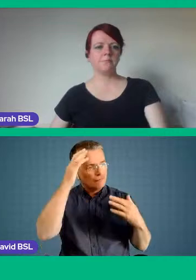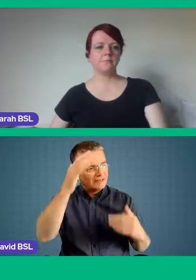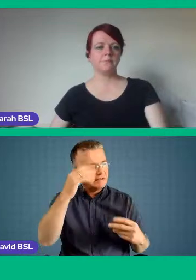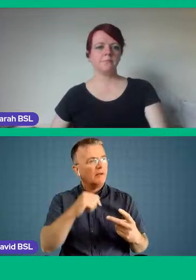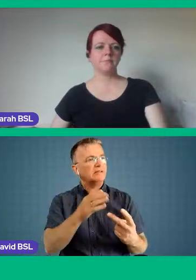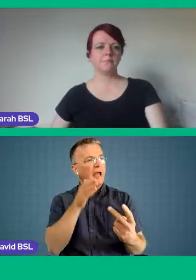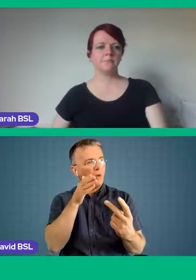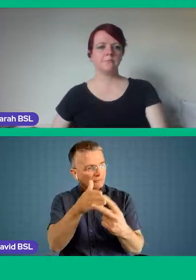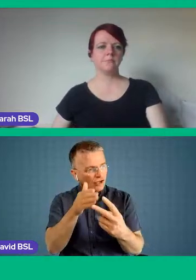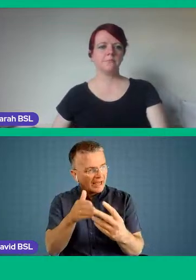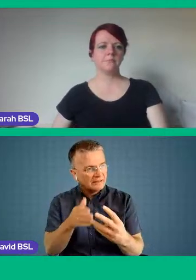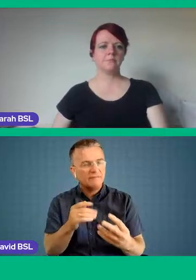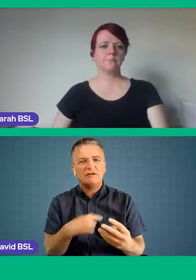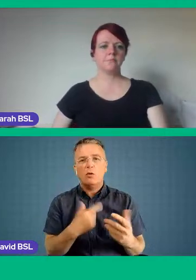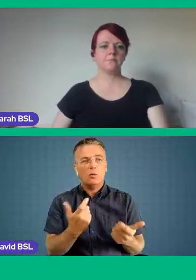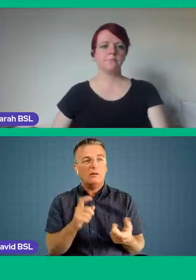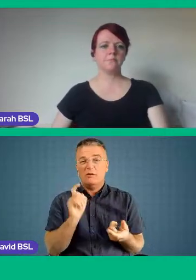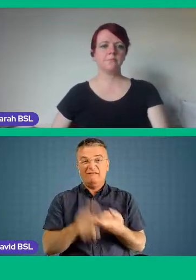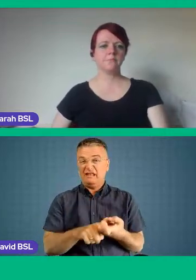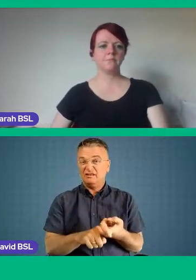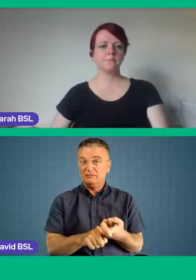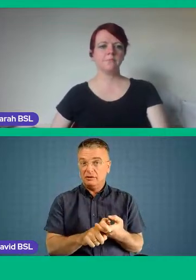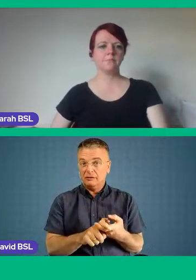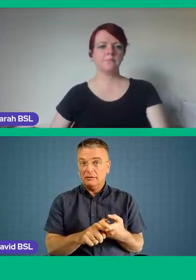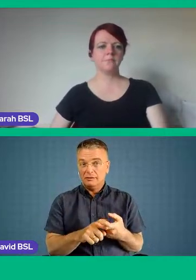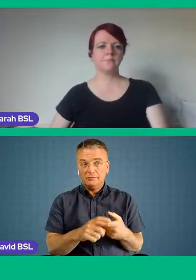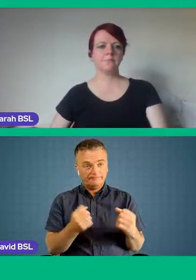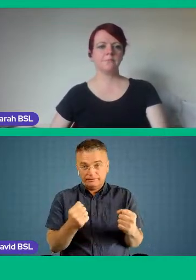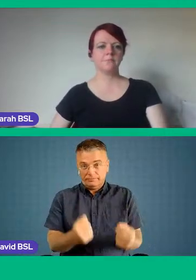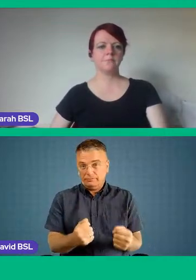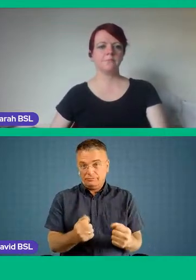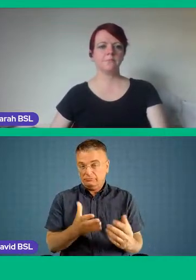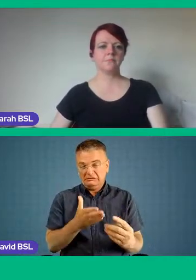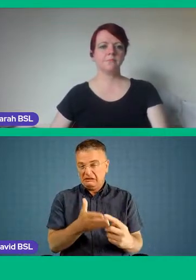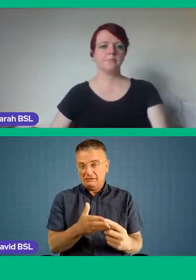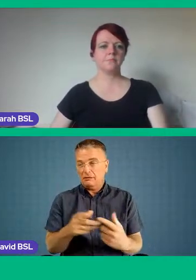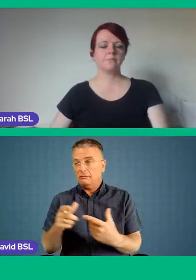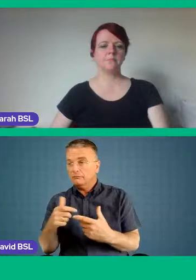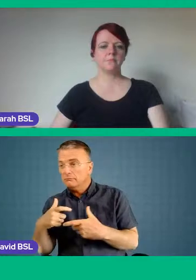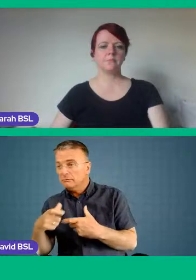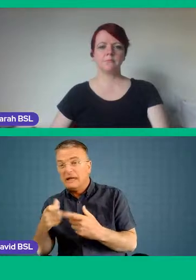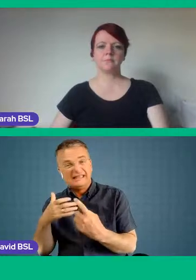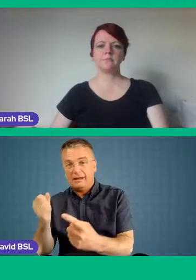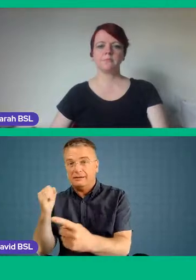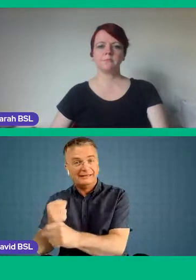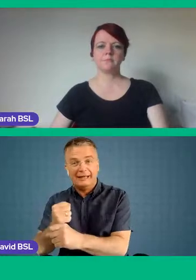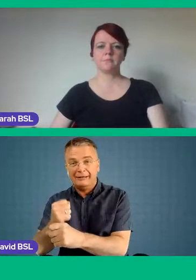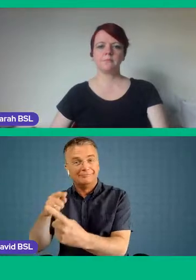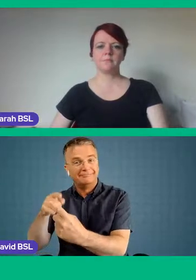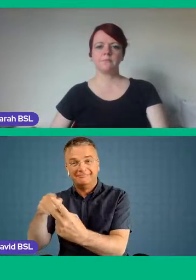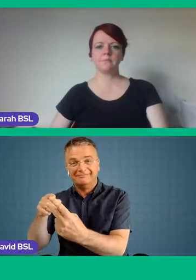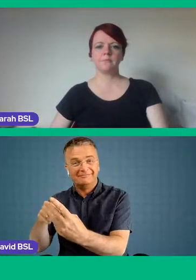technologist to work with, that was really valuable, because then we had a set of principles and objectives that we